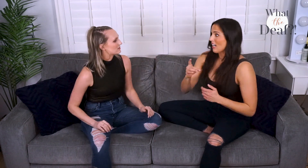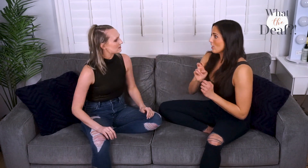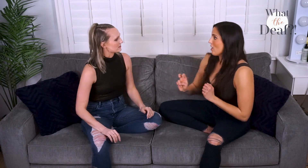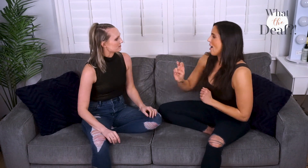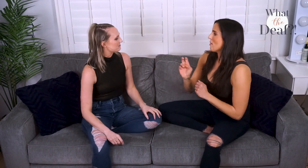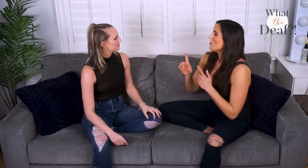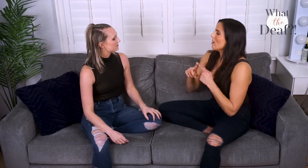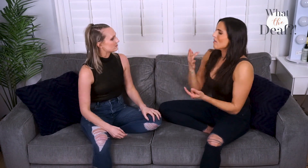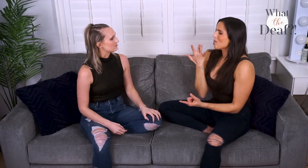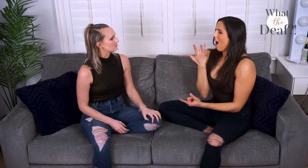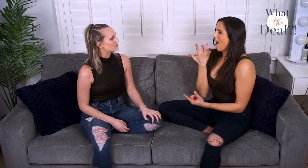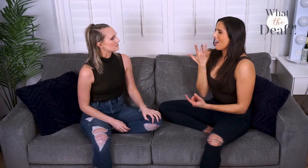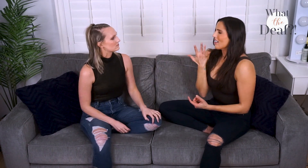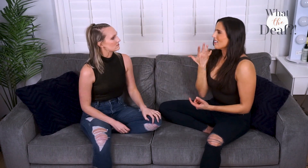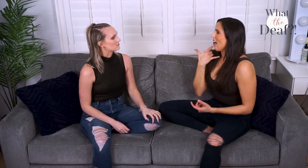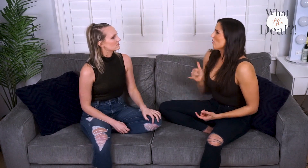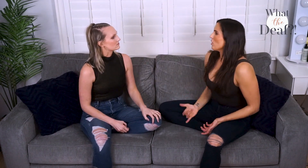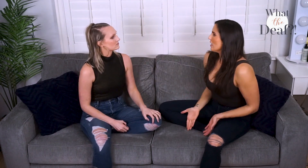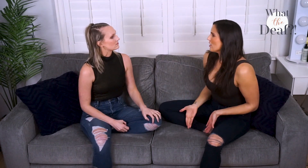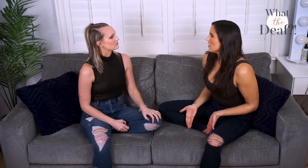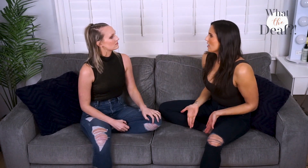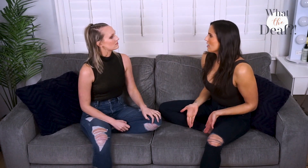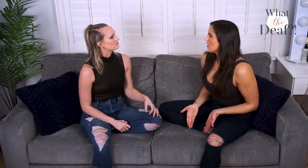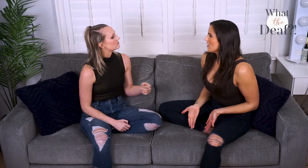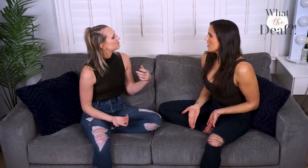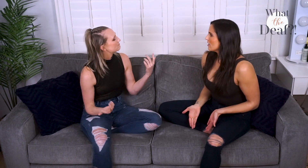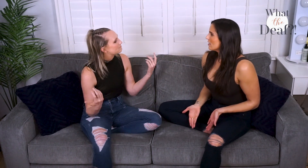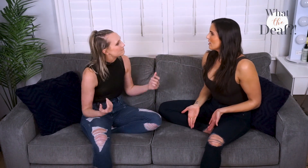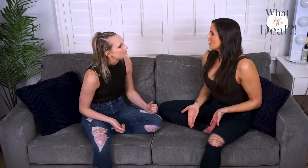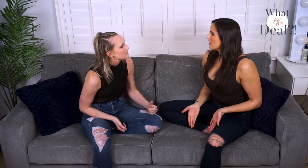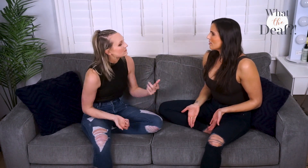you like to travel, you wanna travel, but why California? You know,